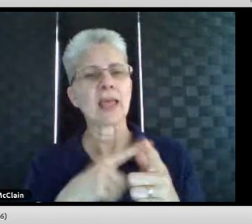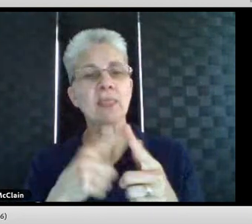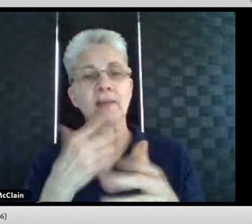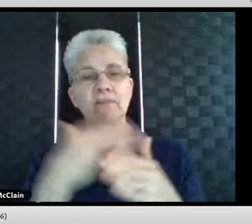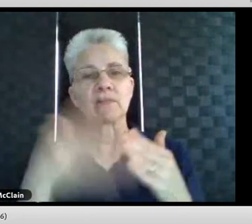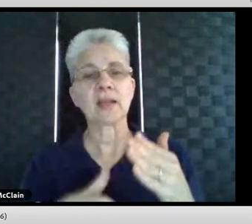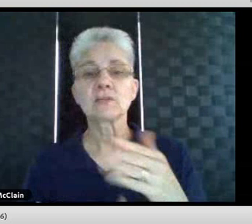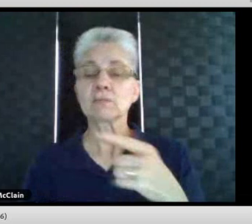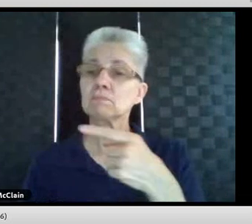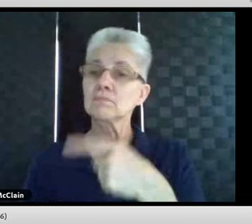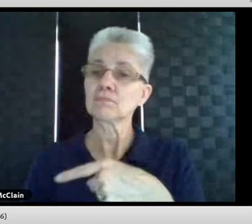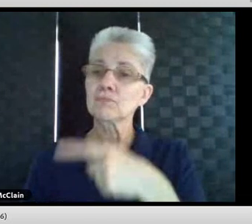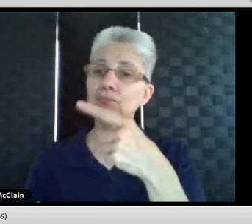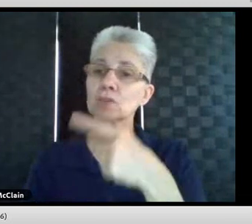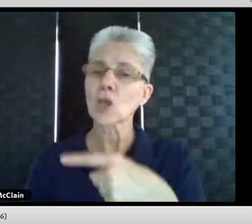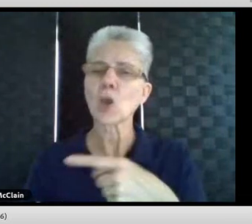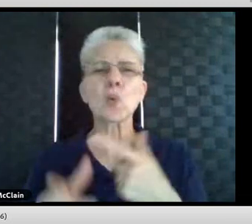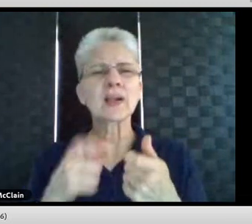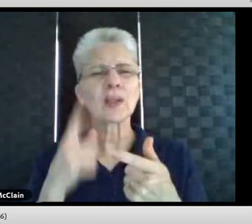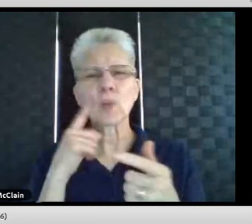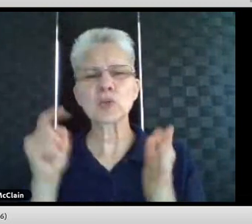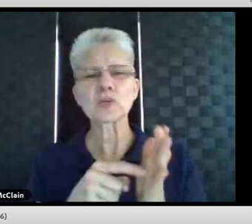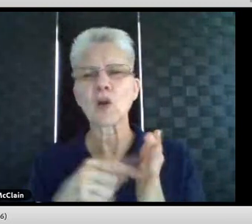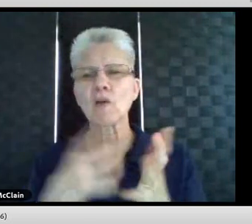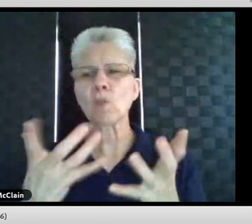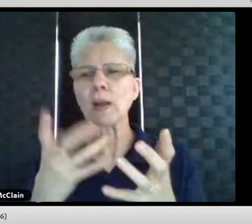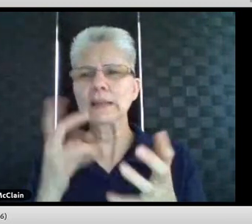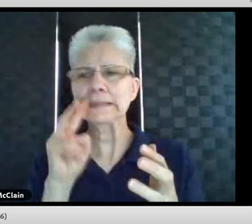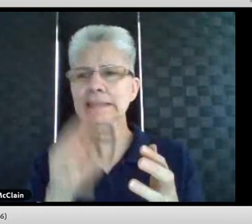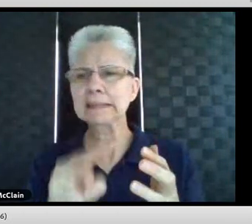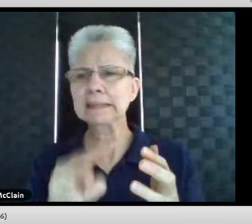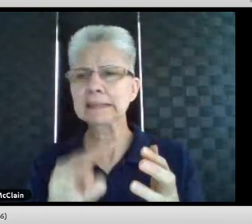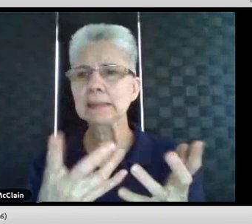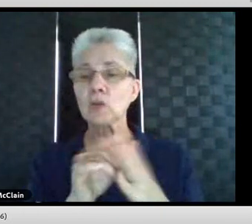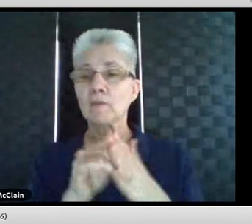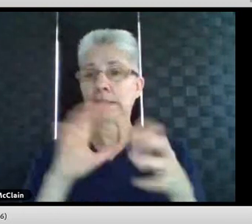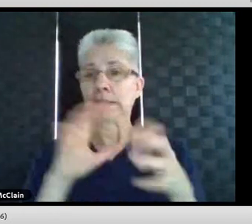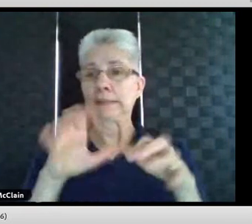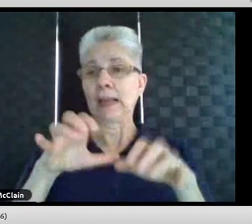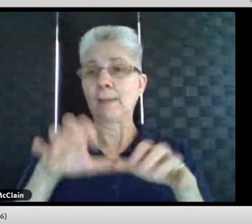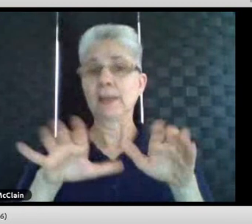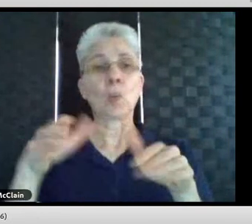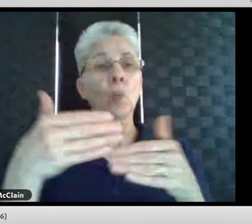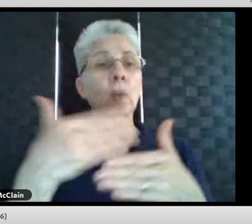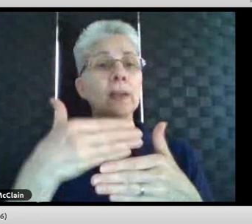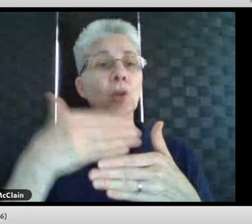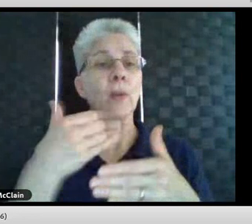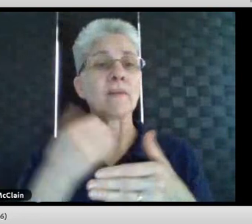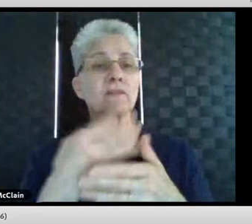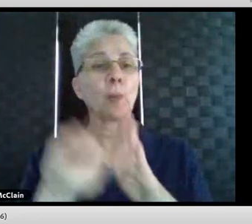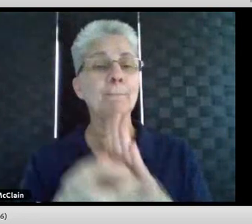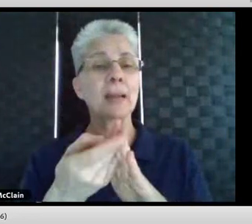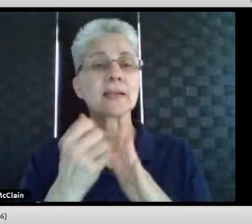So very quickly, what did you observe? So if you want to type in the chat window, we have just a couple minutes, and I'm almost done,